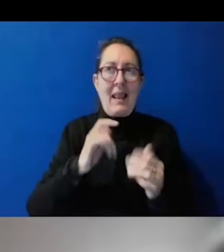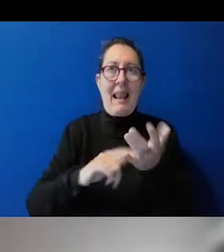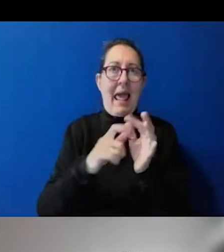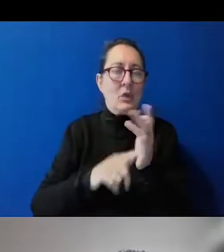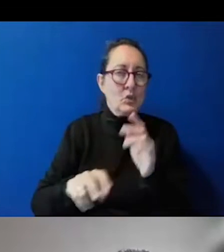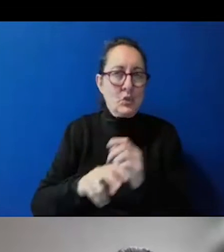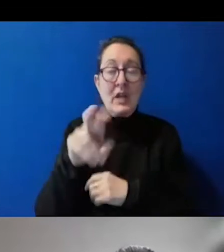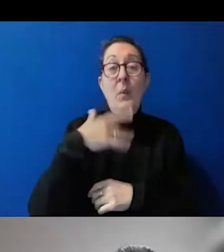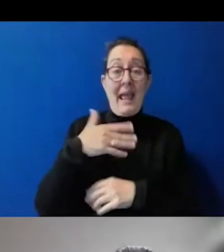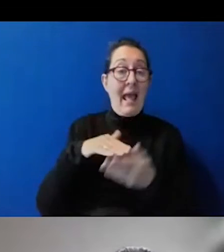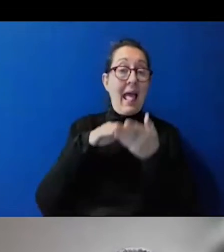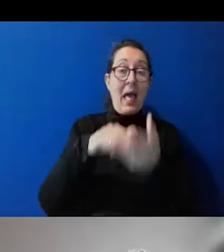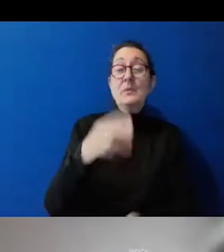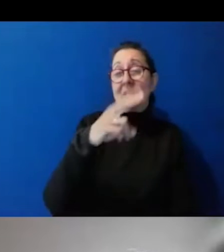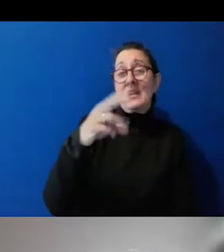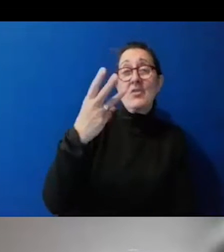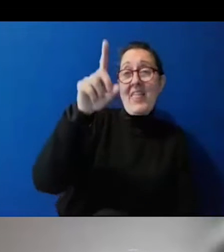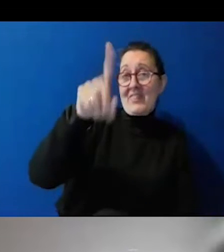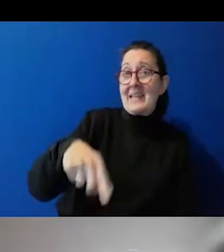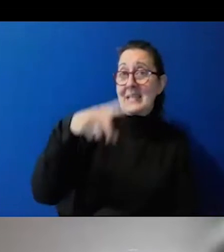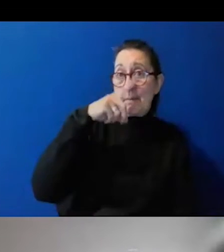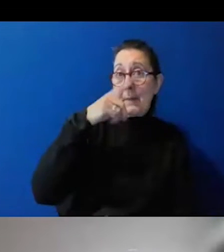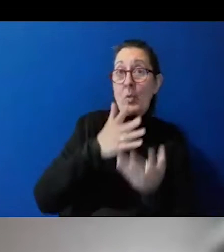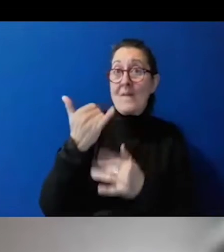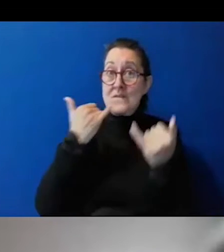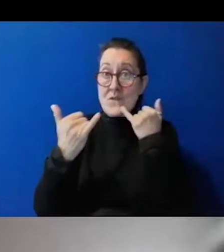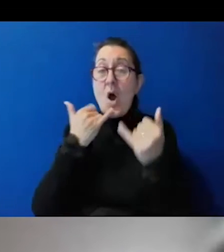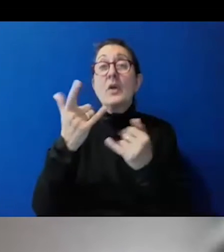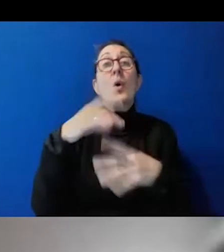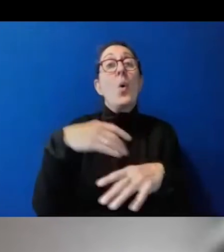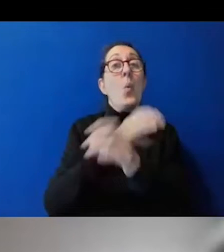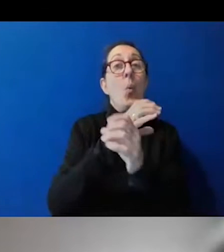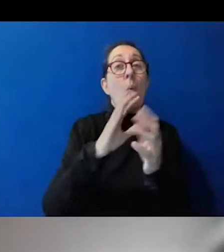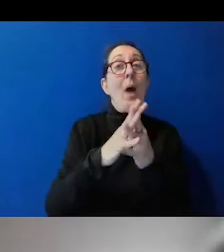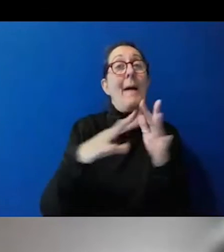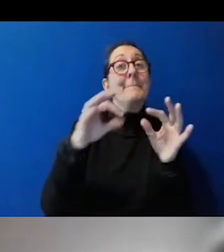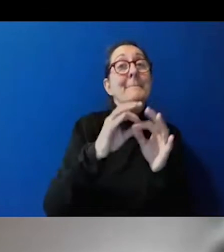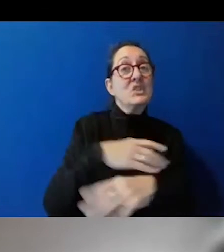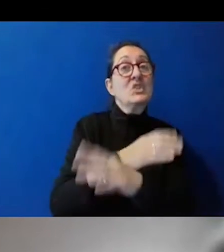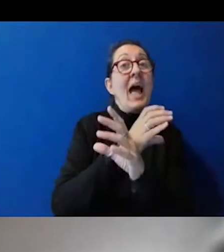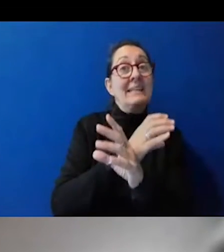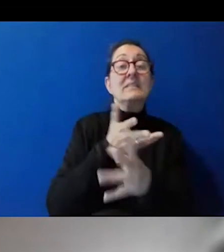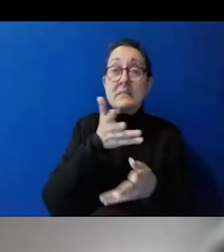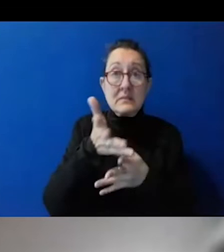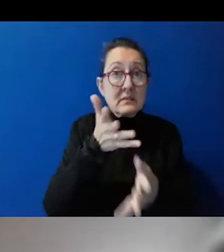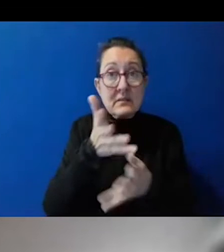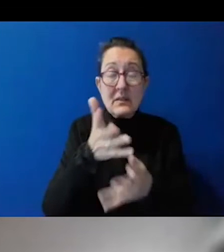16,000 people uh over our web chat platform so we understand that the legal system can be confusing